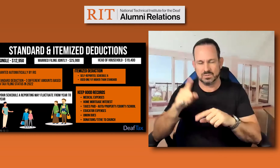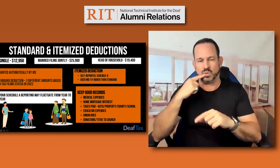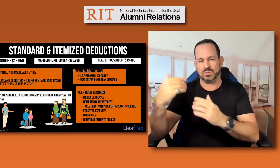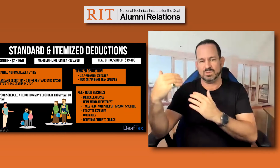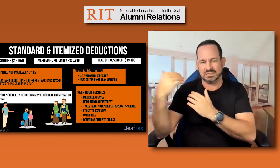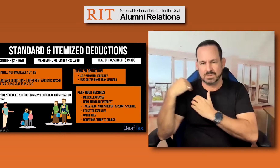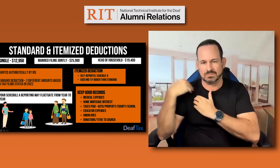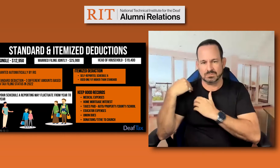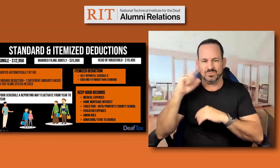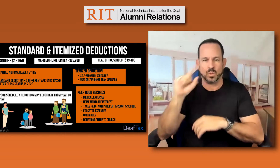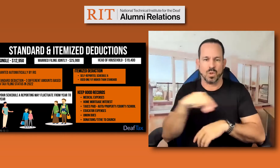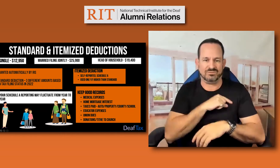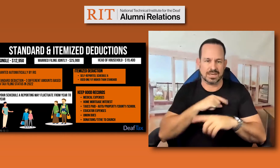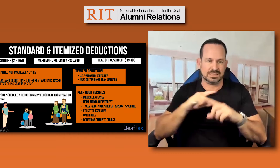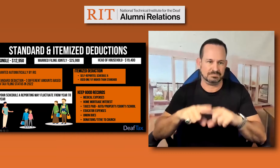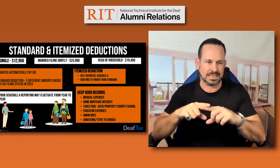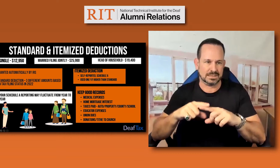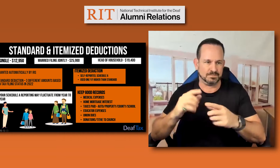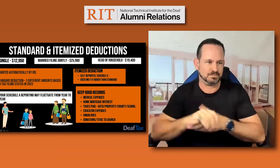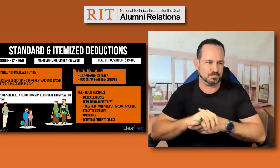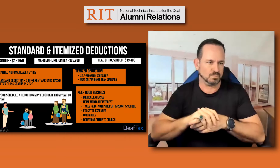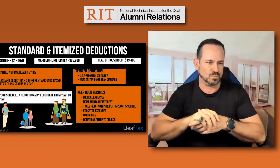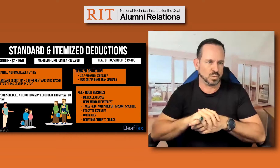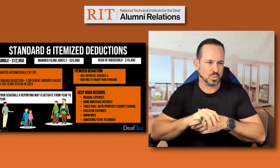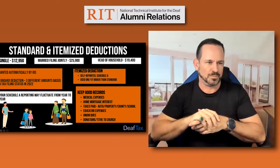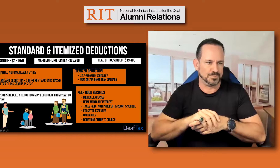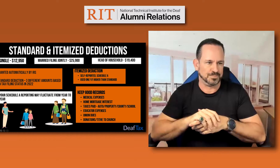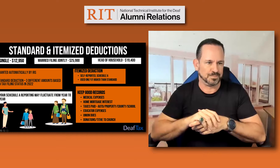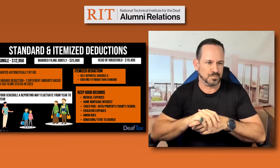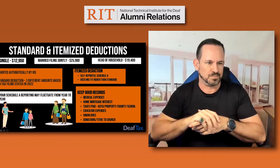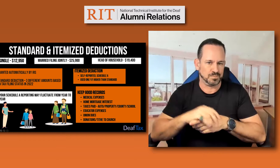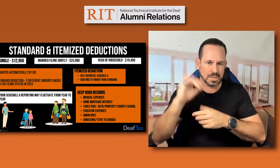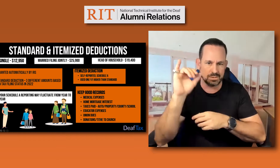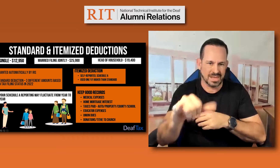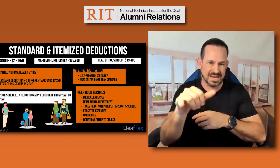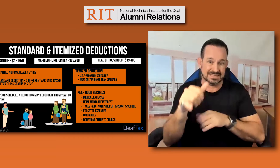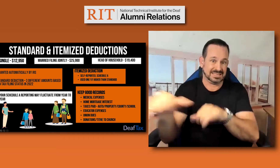Biggest thing as head of household means that you do have dependents who are relying on you.